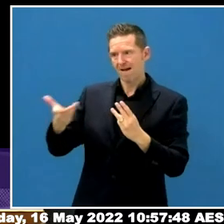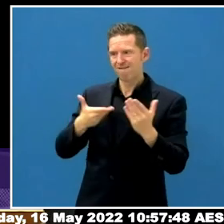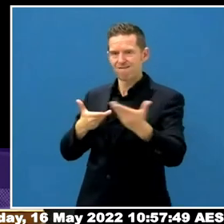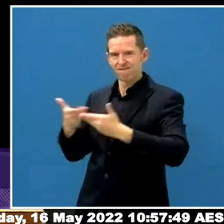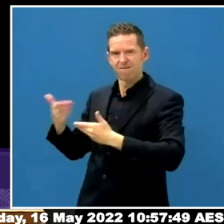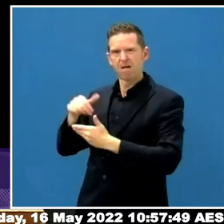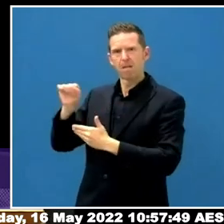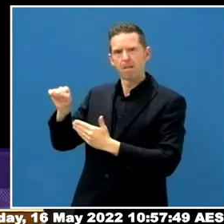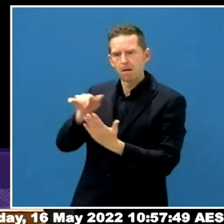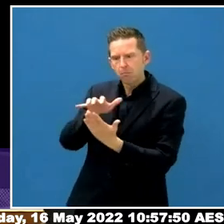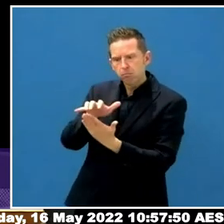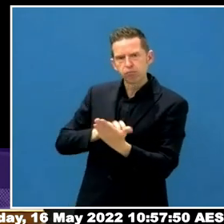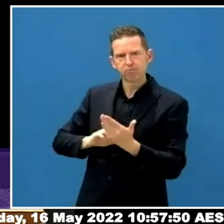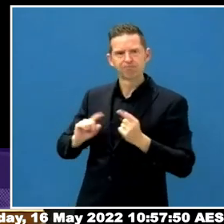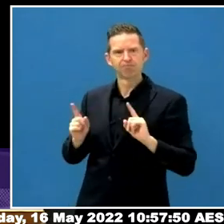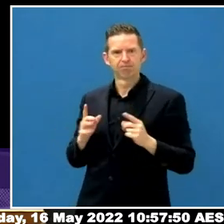statements in preparation for this hearing.